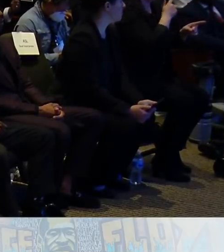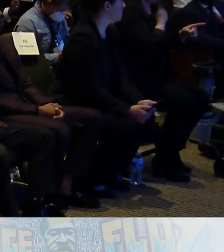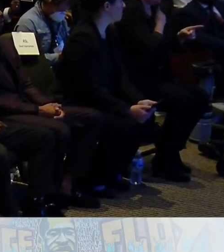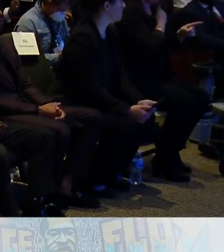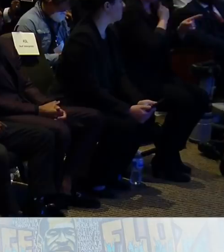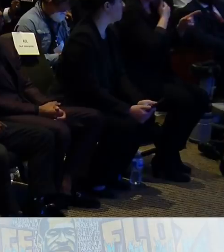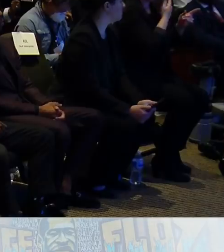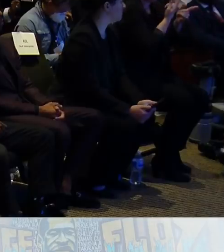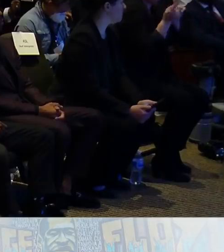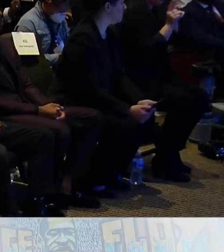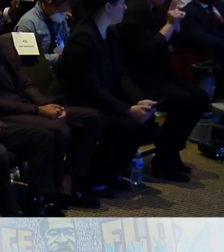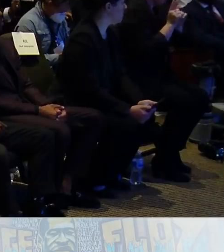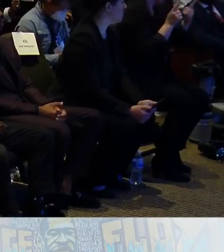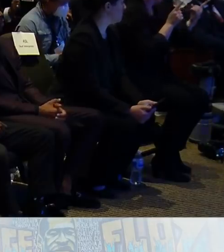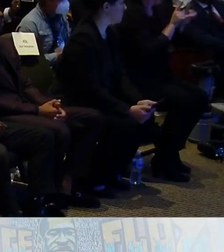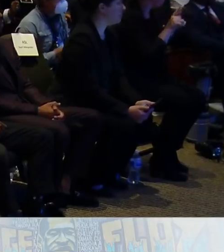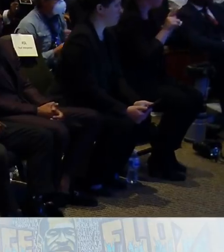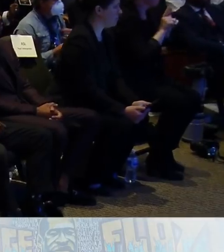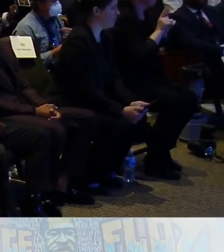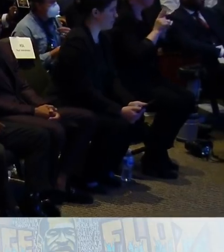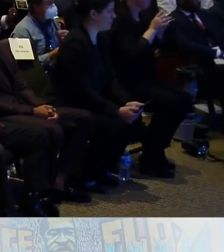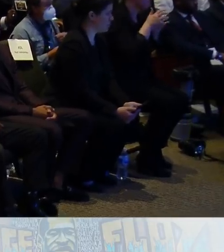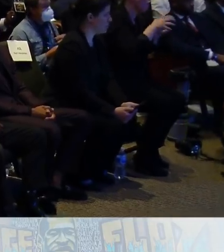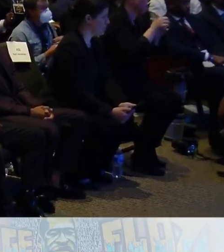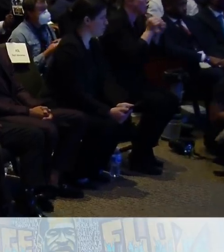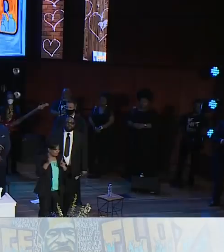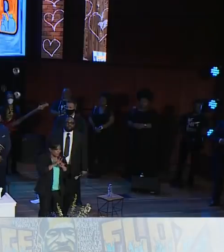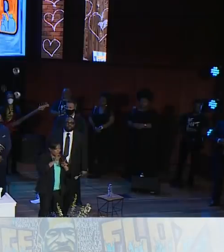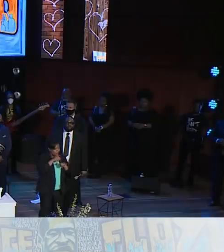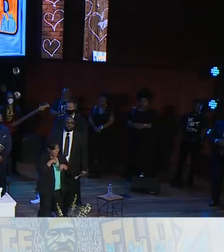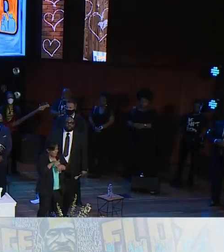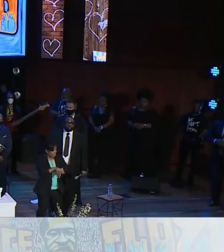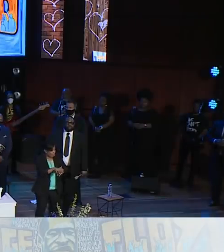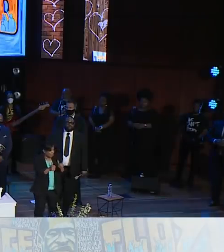GENIUS, WILL PACKET IS WITH US TODAY. AND A BROTHER THAT WE'VE